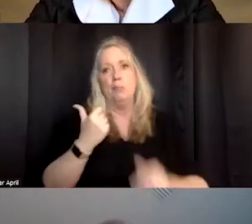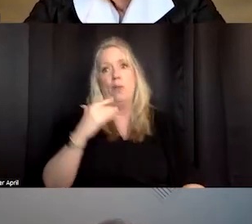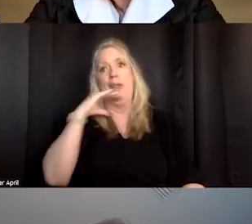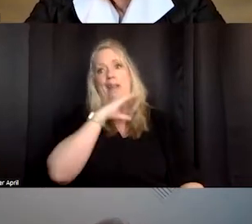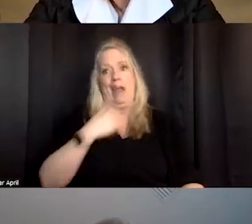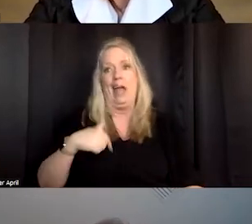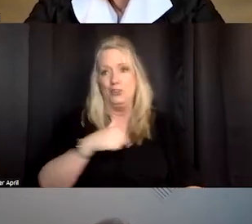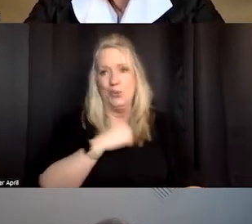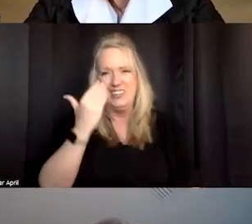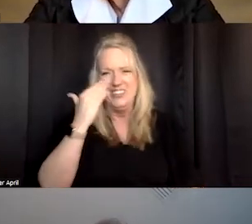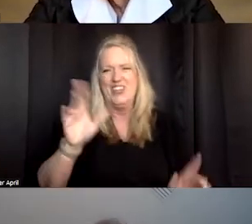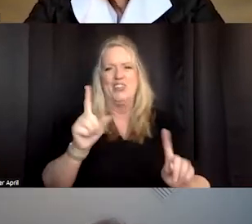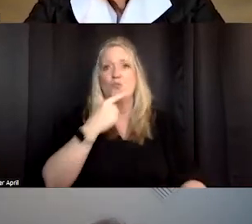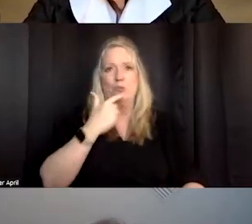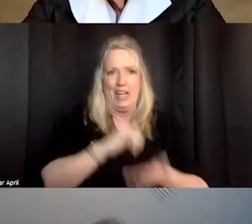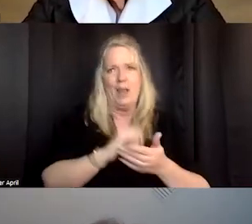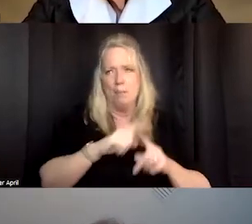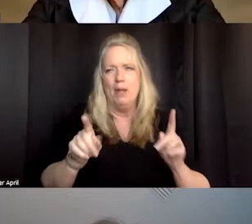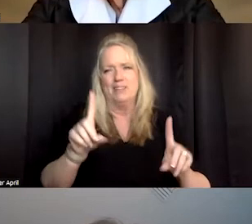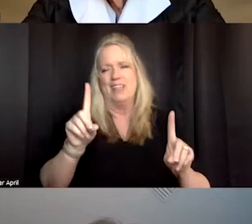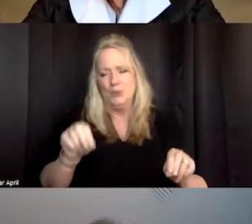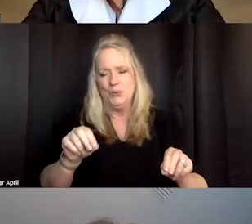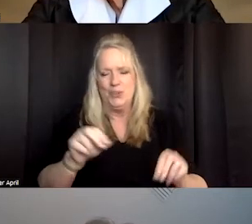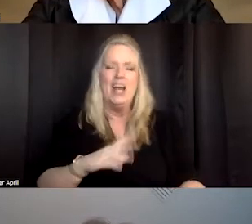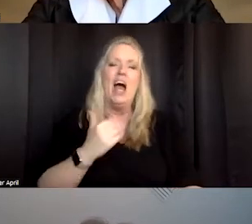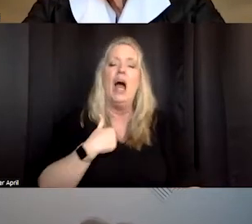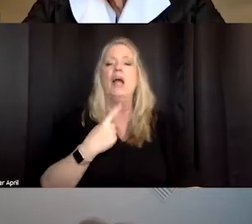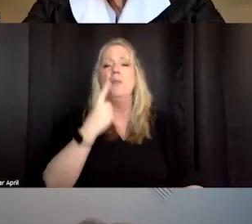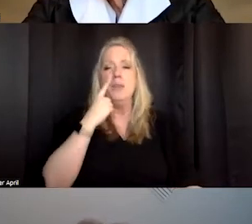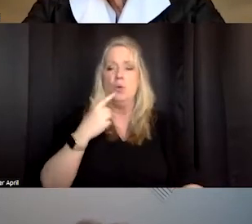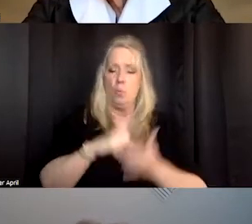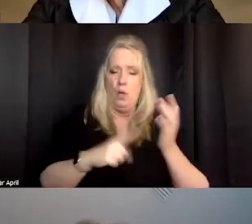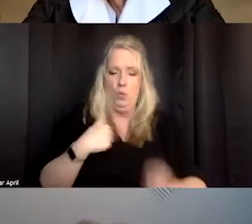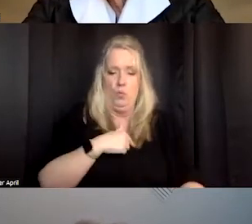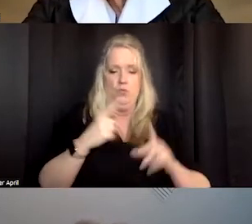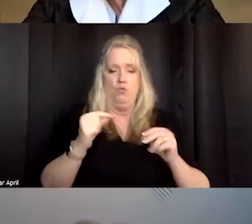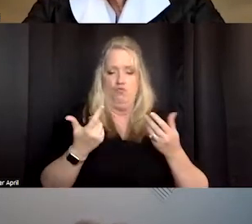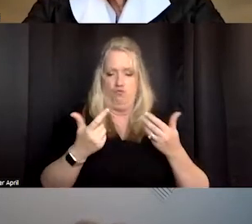DON'T SAY THAT, BUT THEY DO. BUT I THINK WHAT WE DO IS WE TRY TO TAKE A LOOK AT